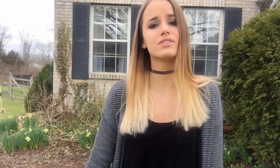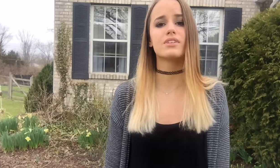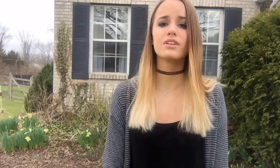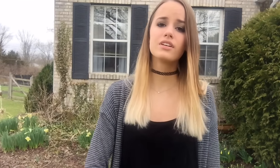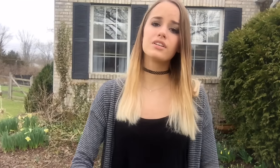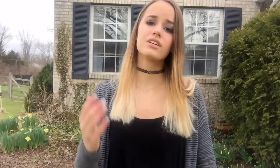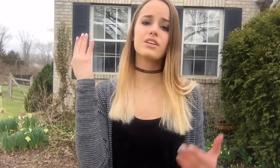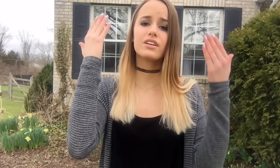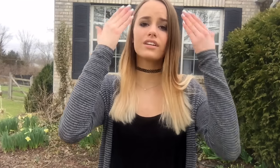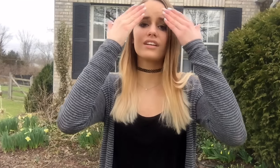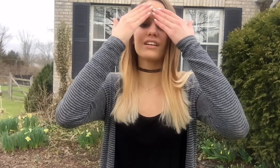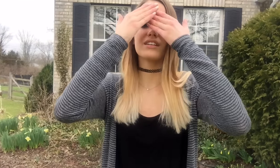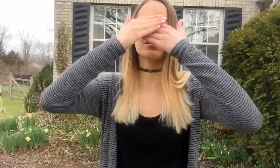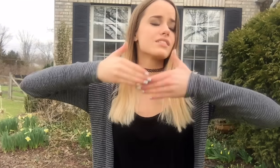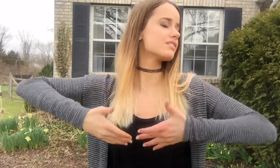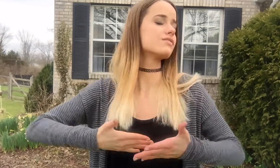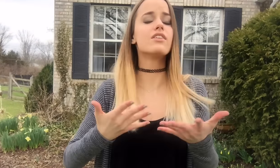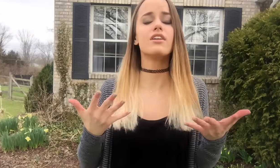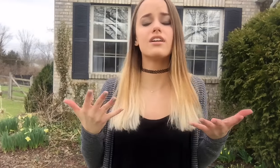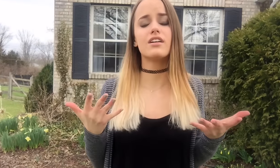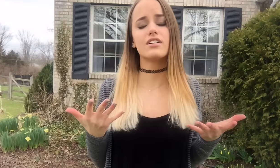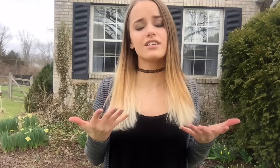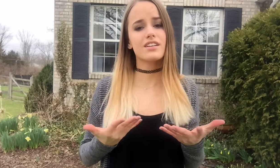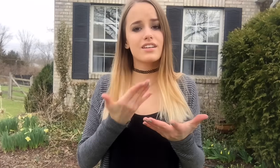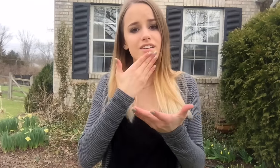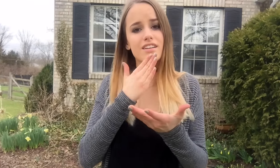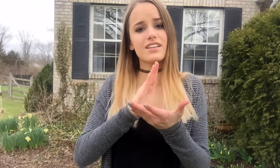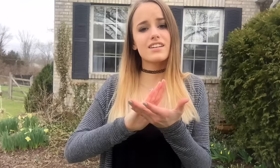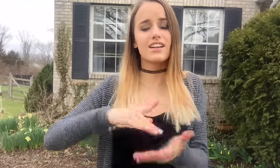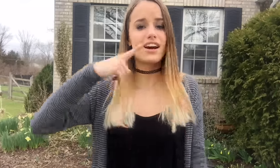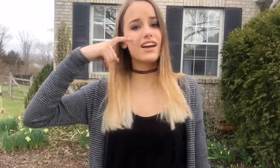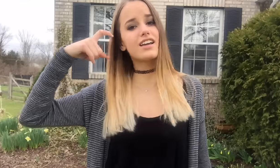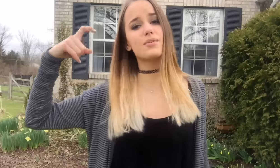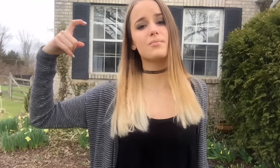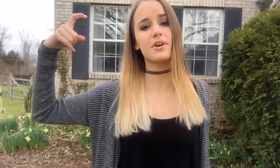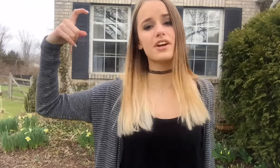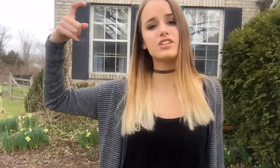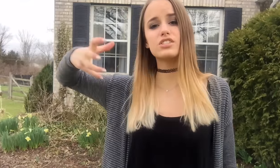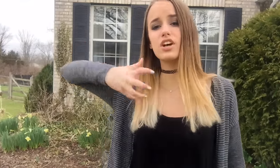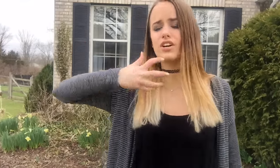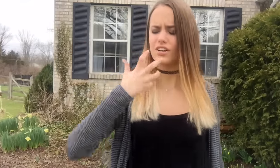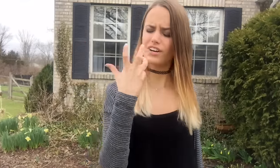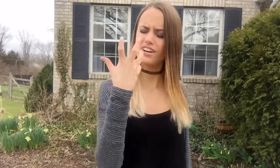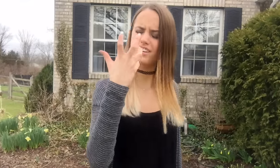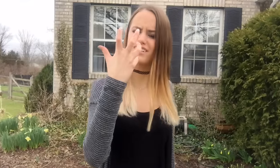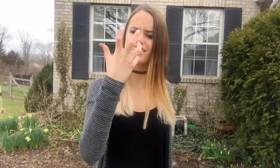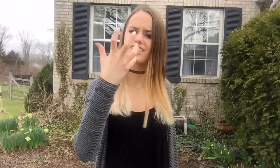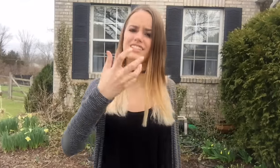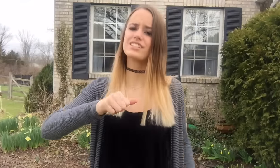Darkness is falling And nightmares are calling